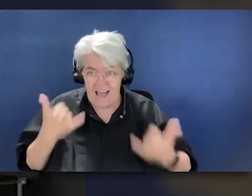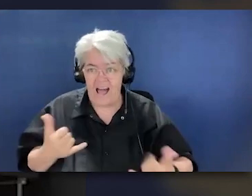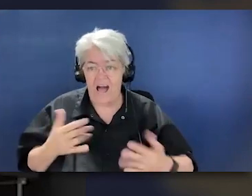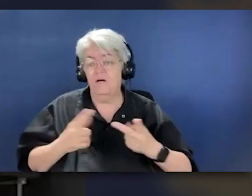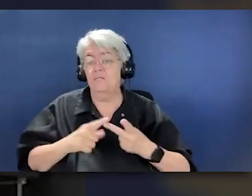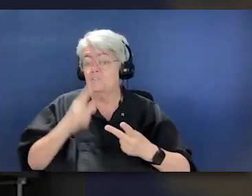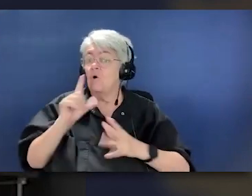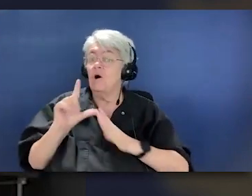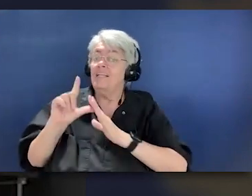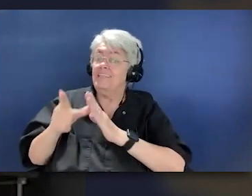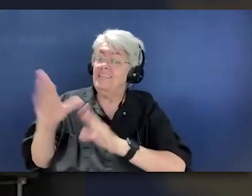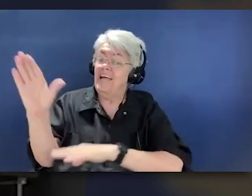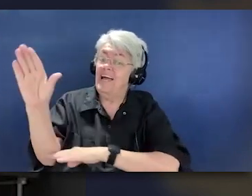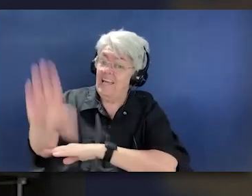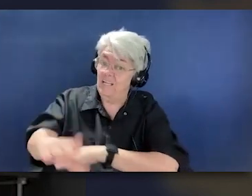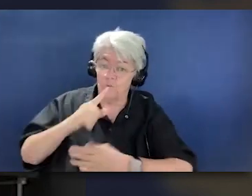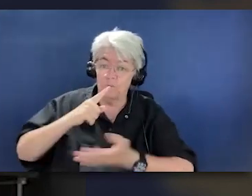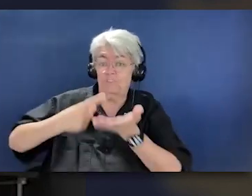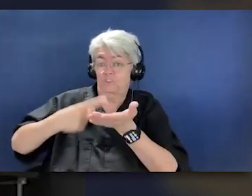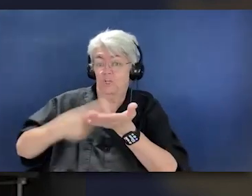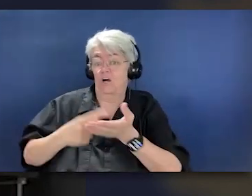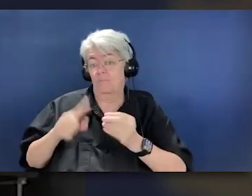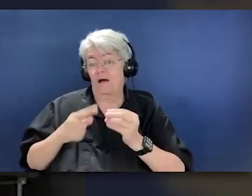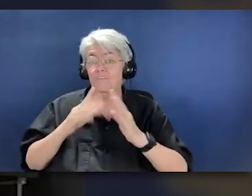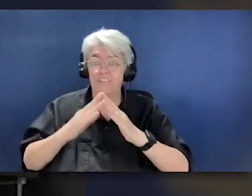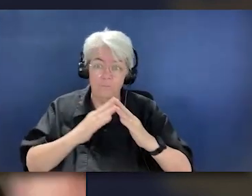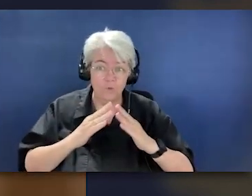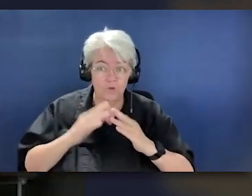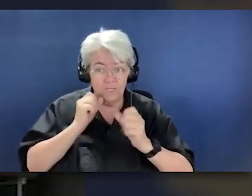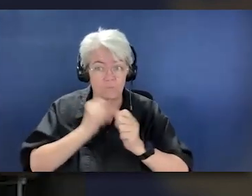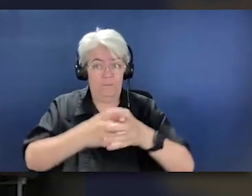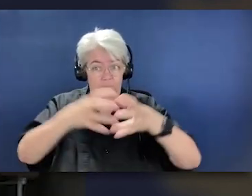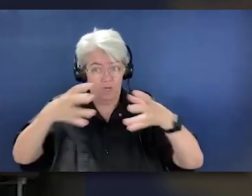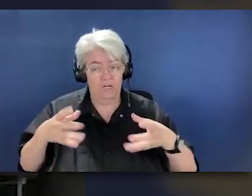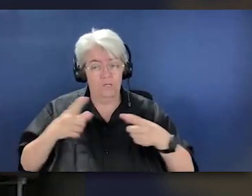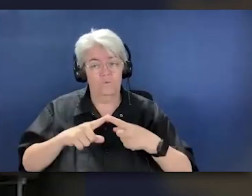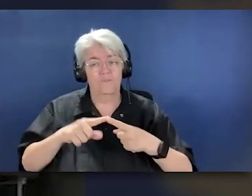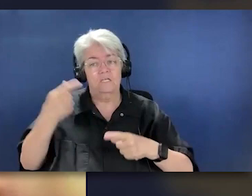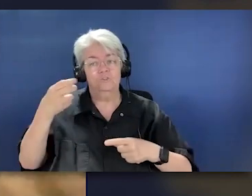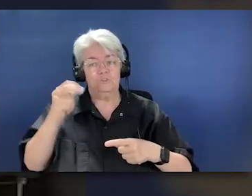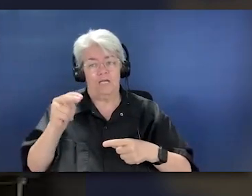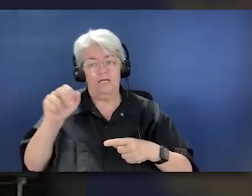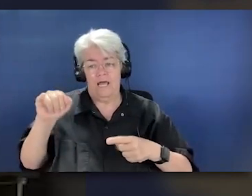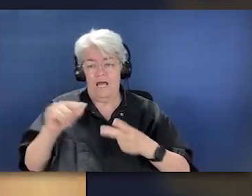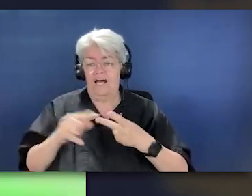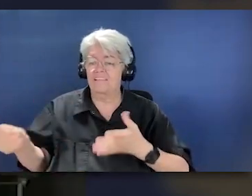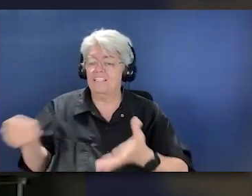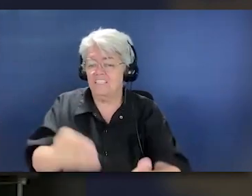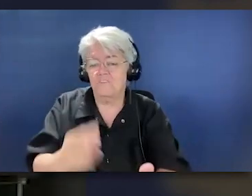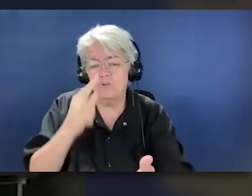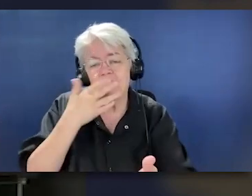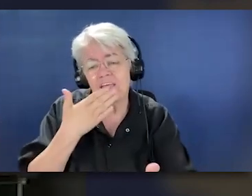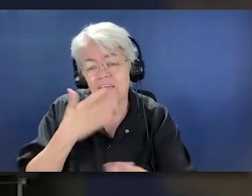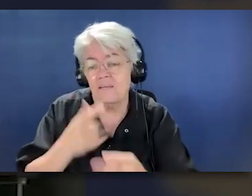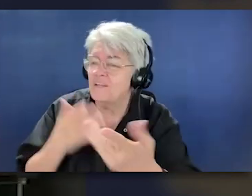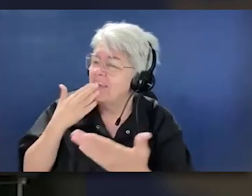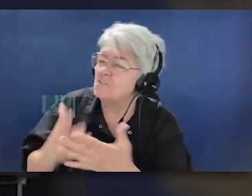later in the day if you’re interested about the community we’re building around gen AI. In the spirit of that, this is for you. Thanks again. Thank you so much, I really appreciate it.